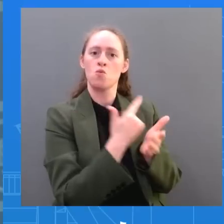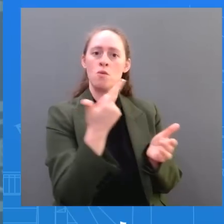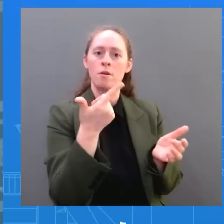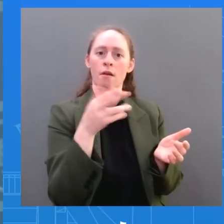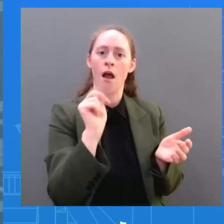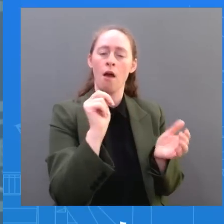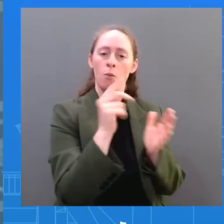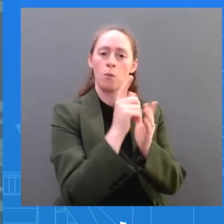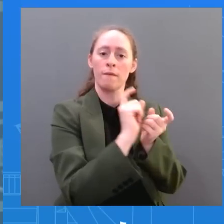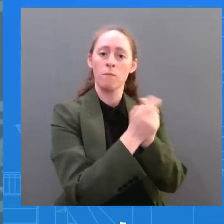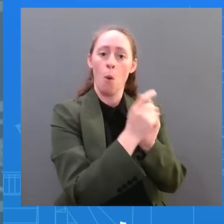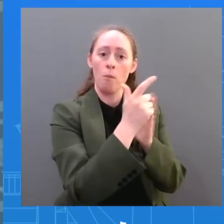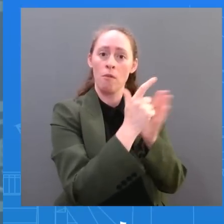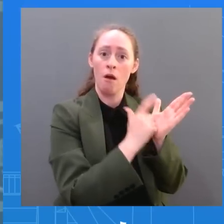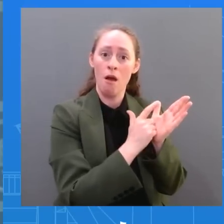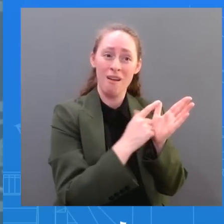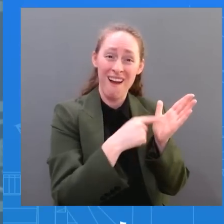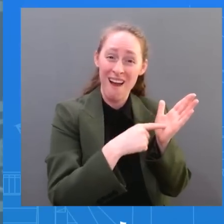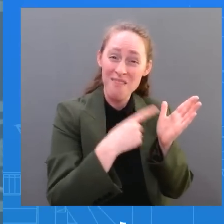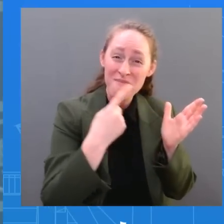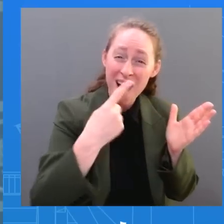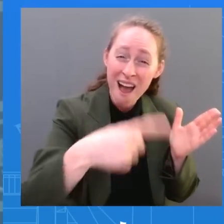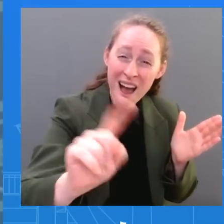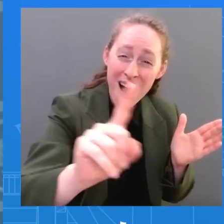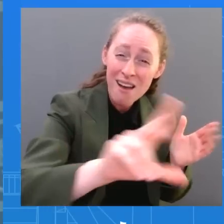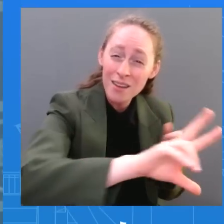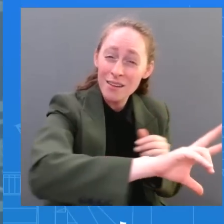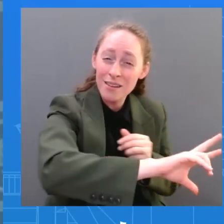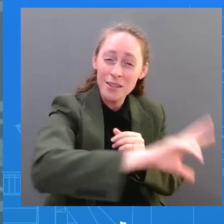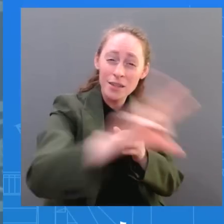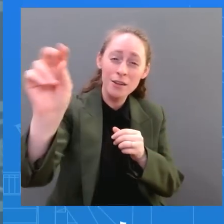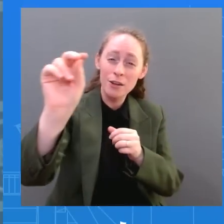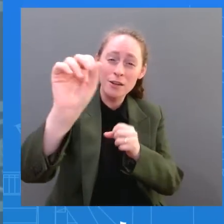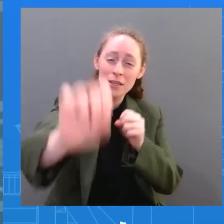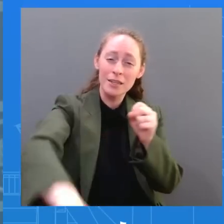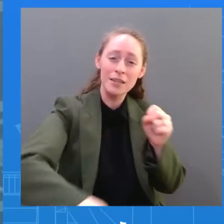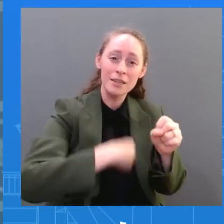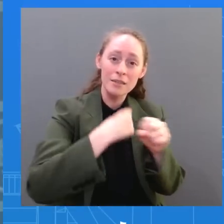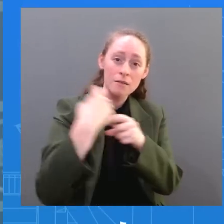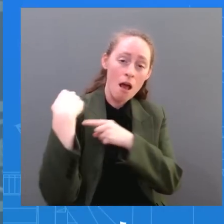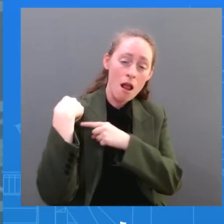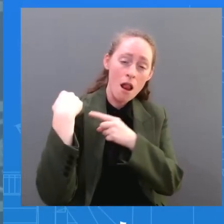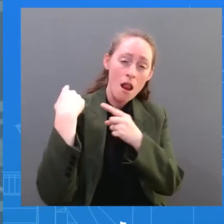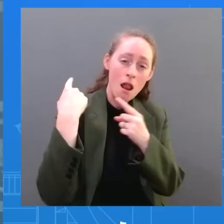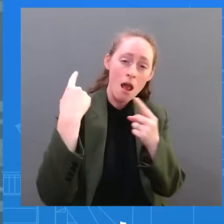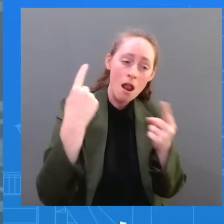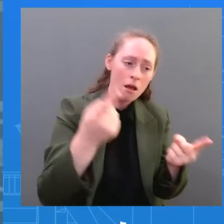A lot of that is because of his leadership. Something -- the same thing that he was able to do 30 years ago,